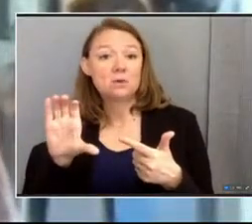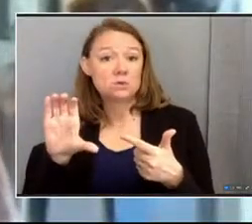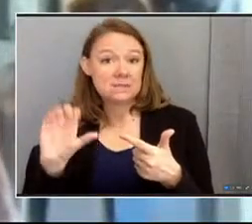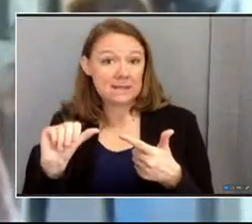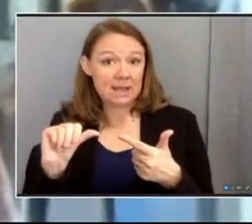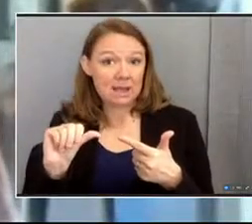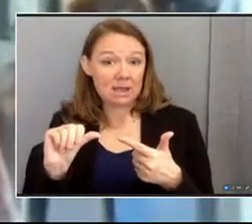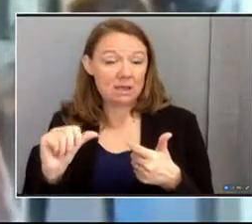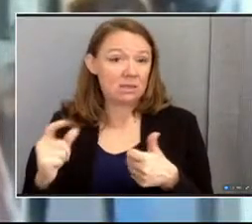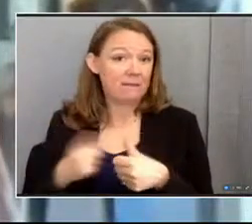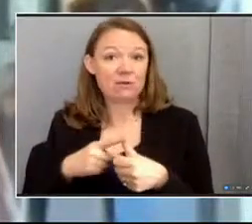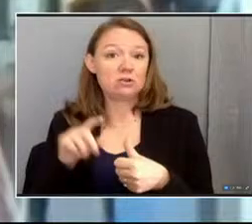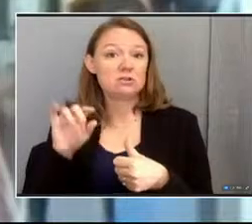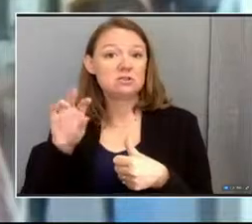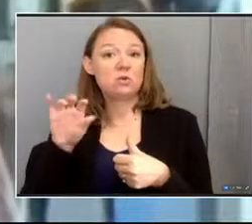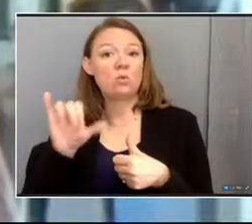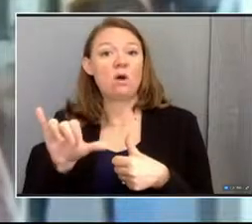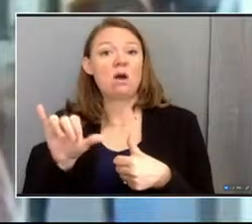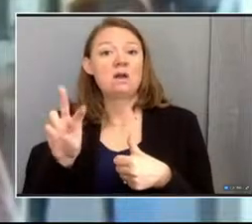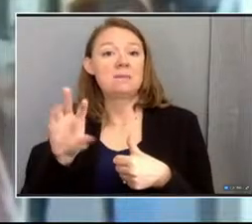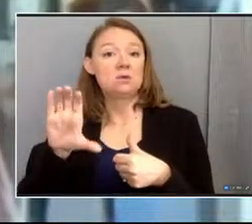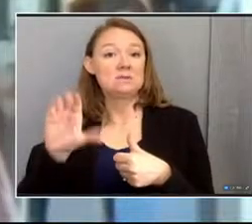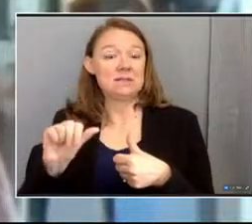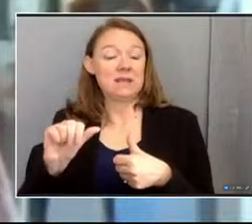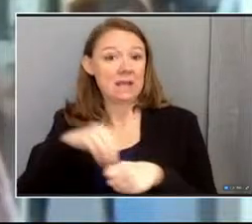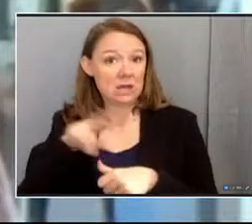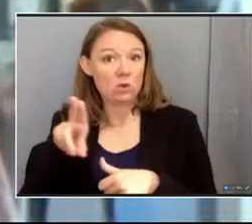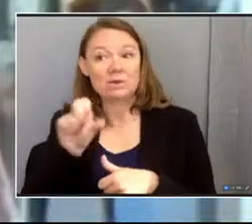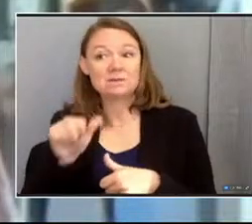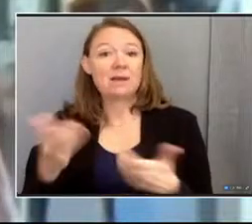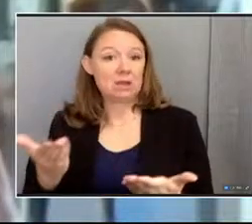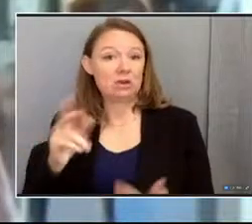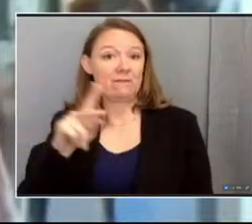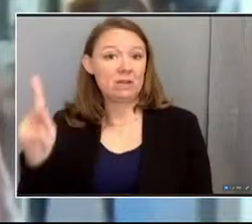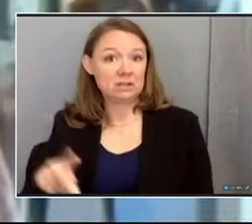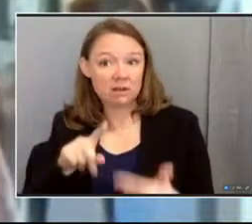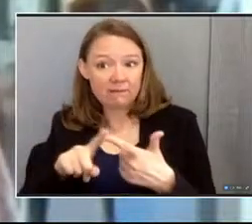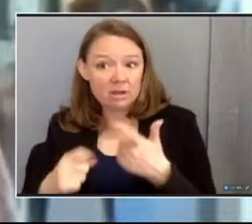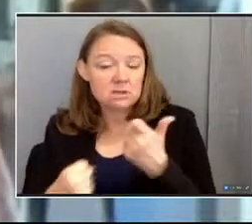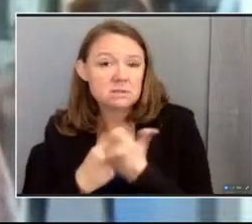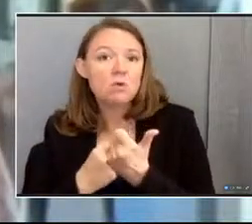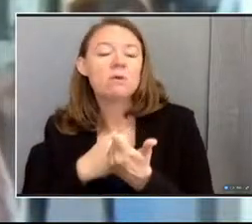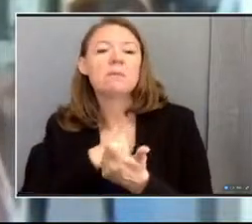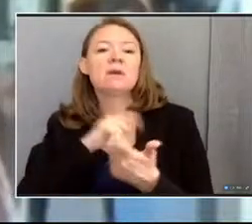in the United States here in Philadelphia. It was the historic African‑American news